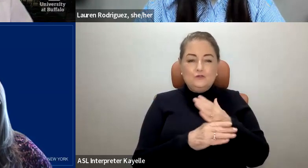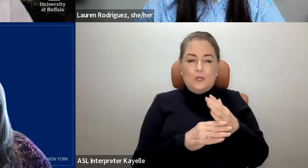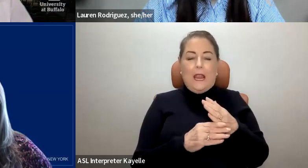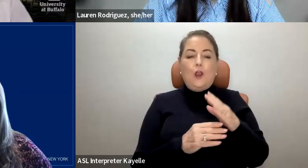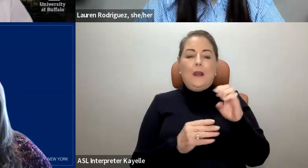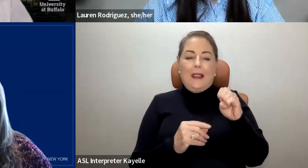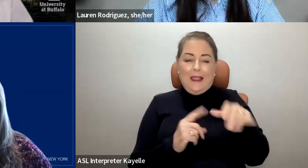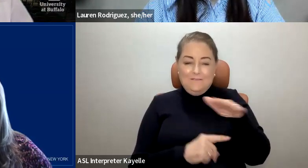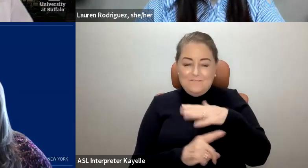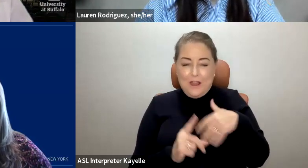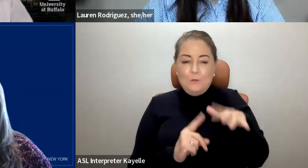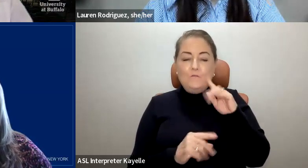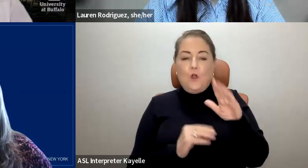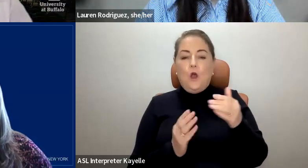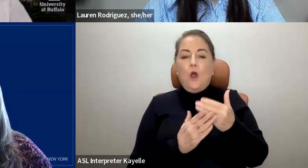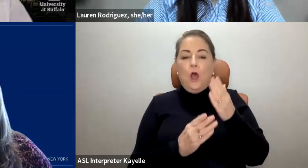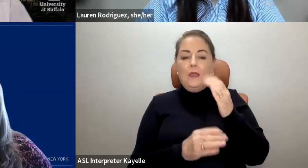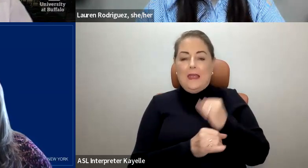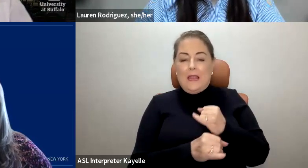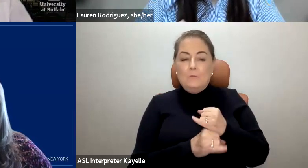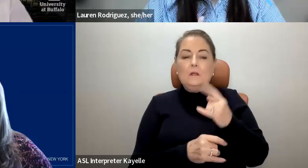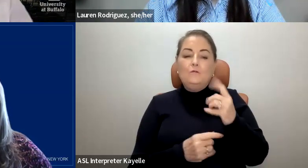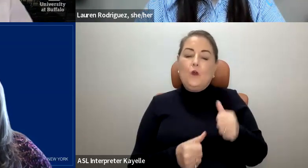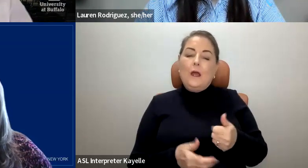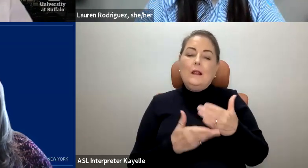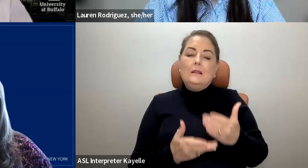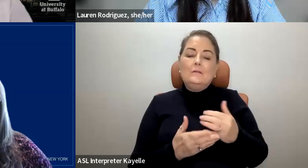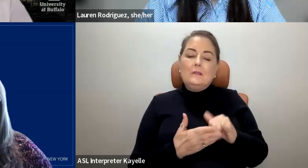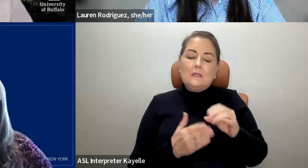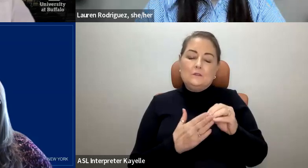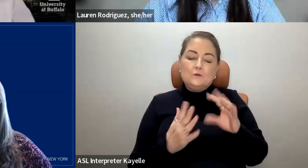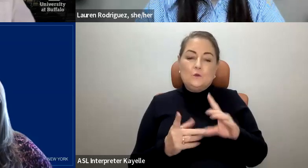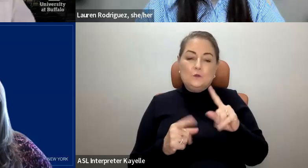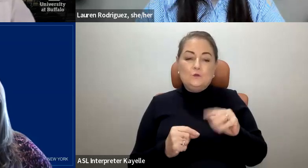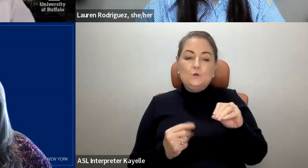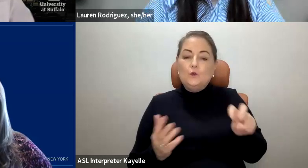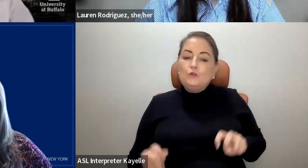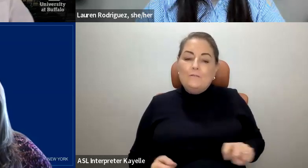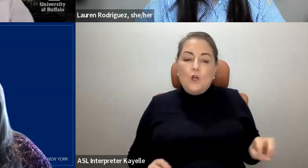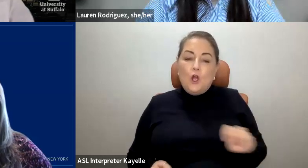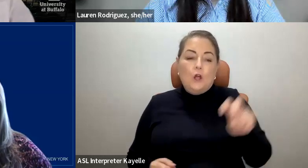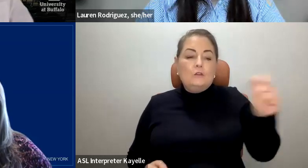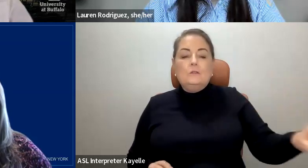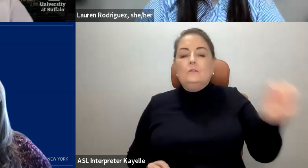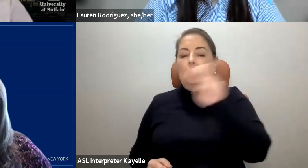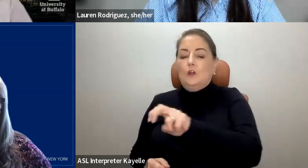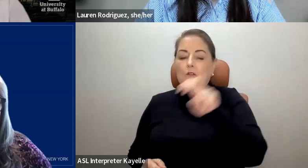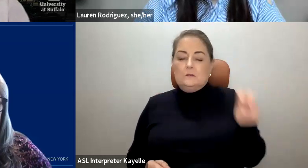campuses, really enabling students to be able to traverse the system as they go from campus to campus or as they